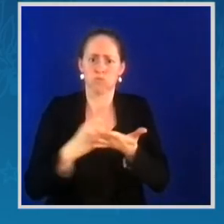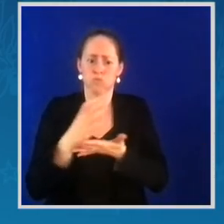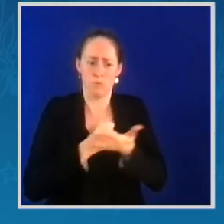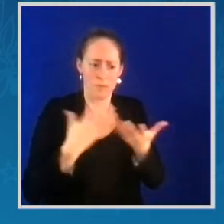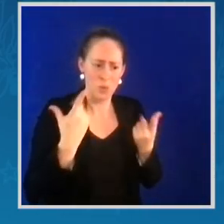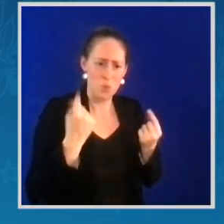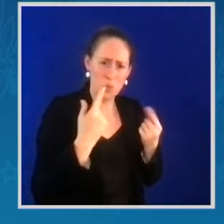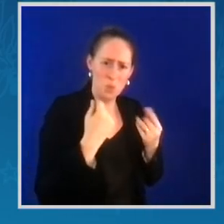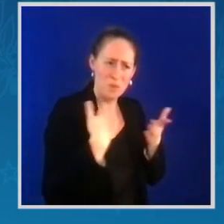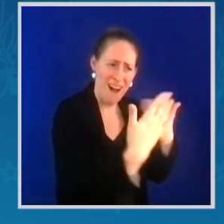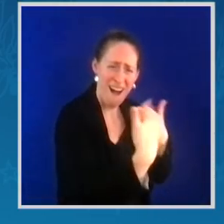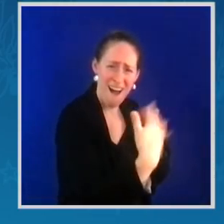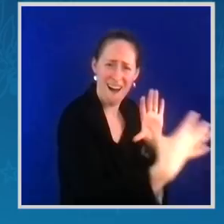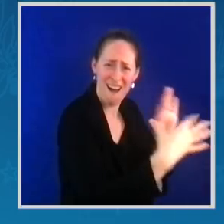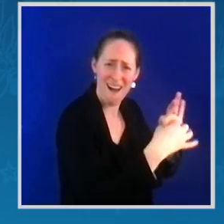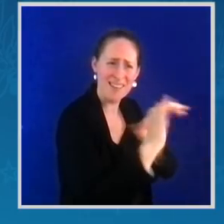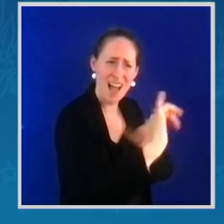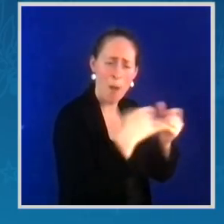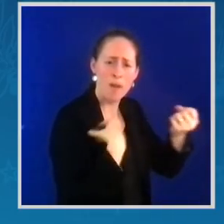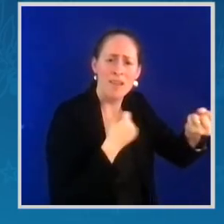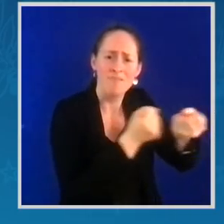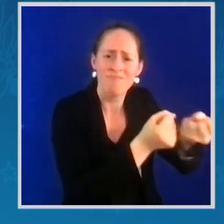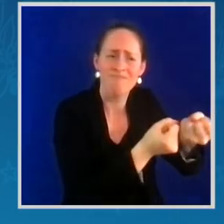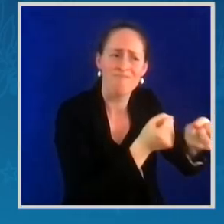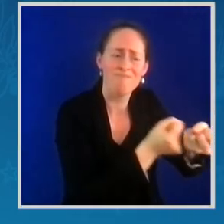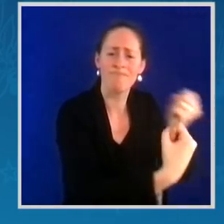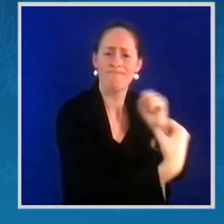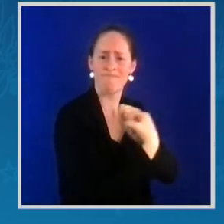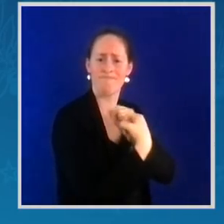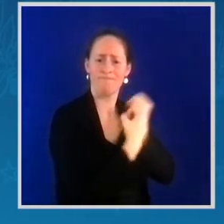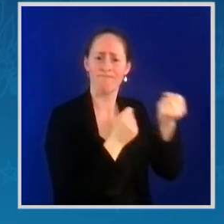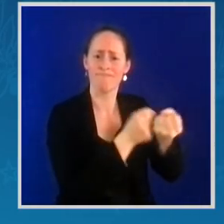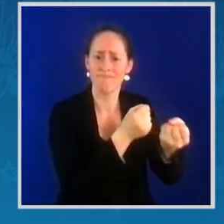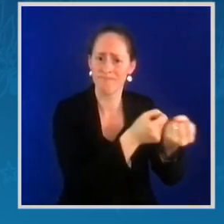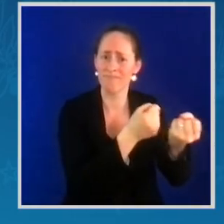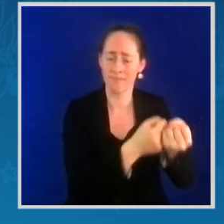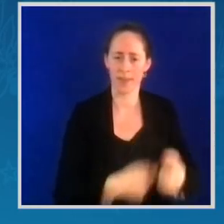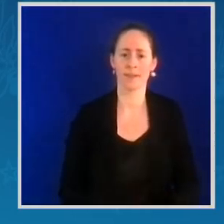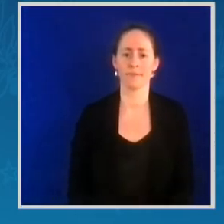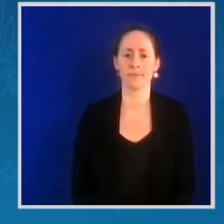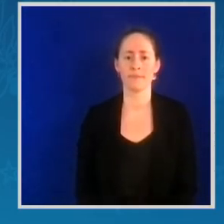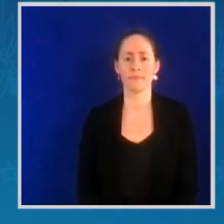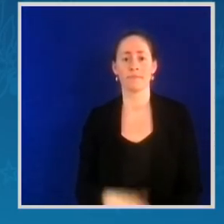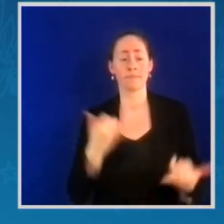We talked about agreements around security. Again, the point about smuggling,